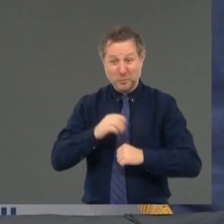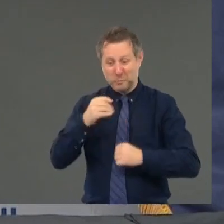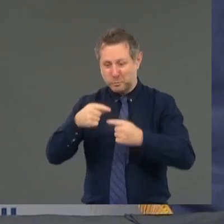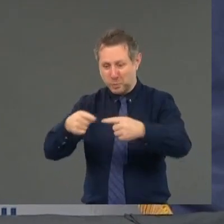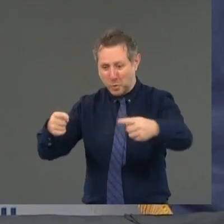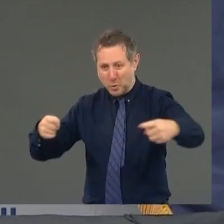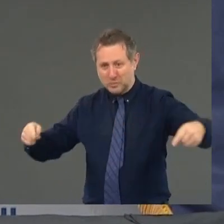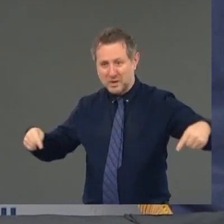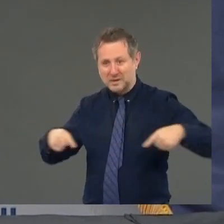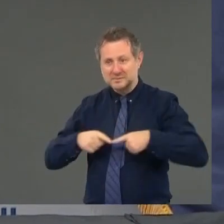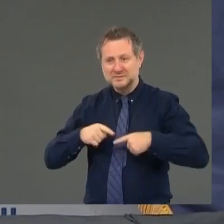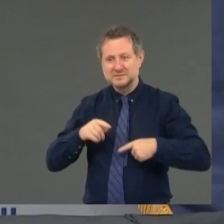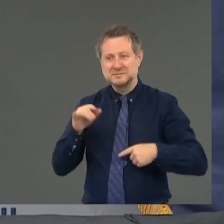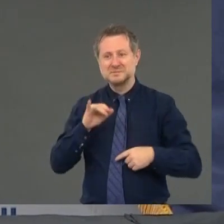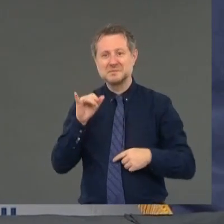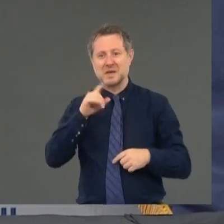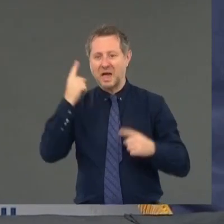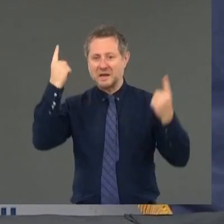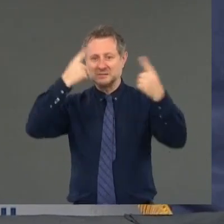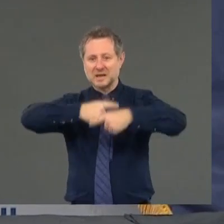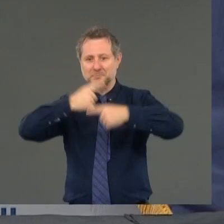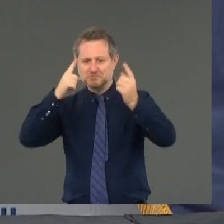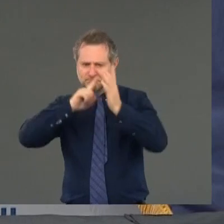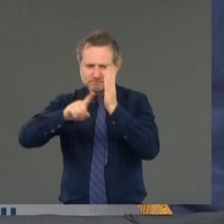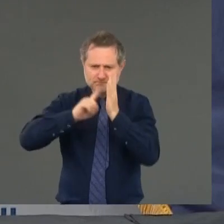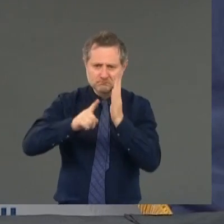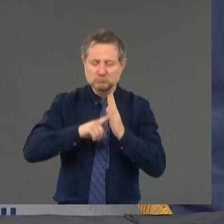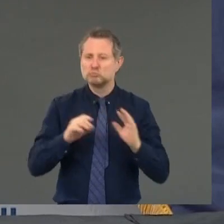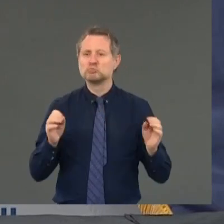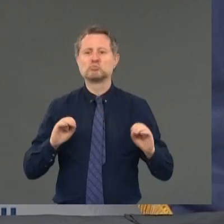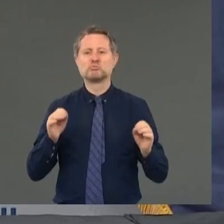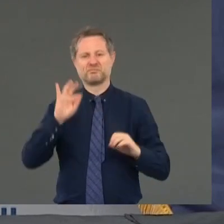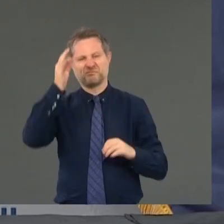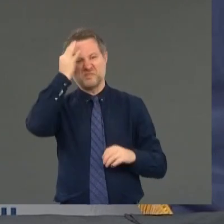WE DON'T -- THE STATE GOVERNMENT